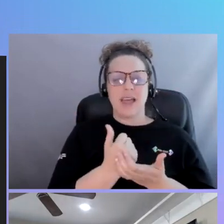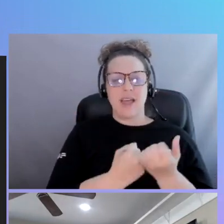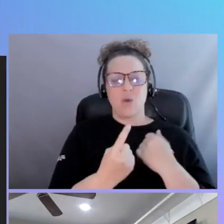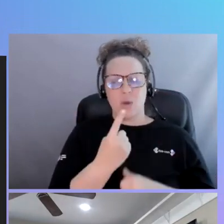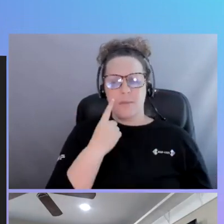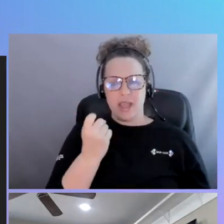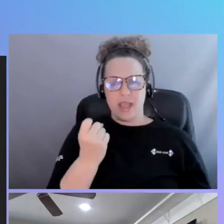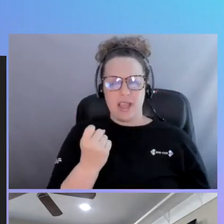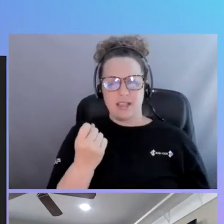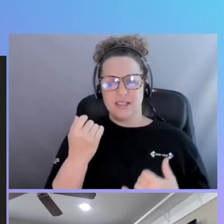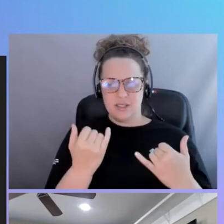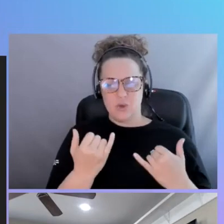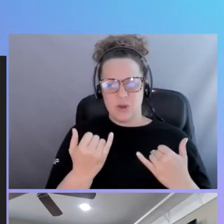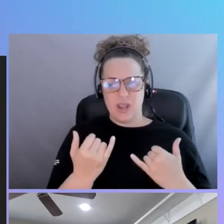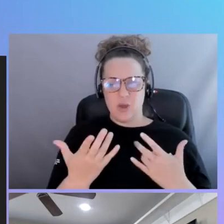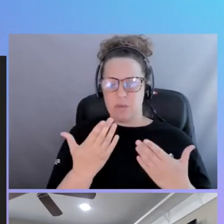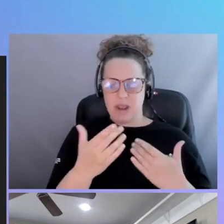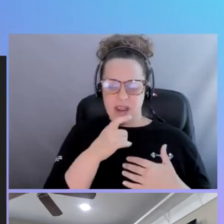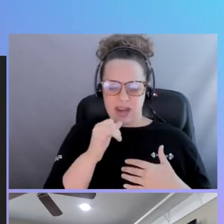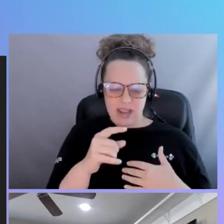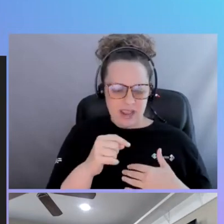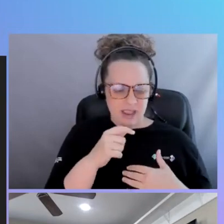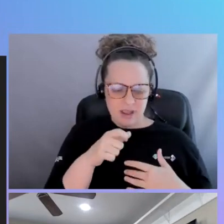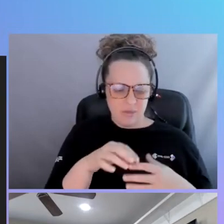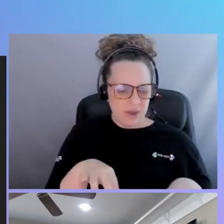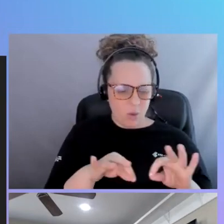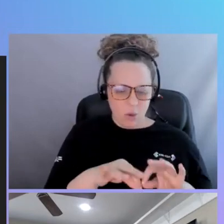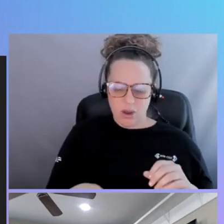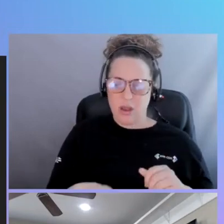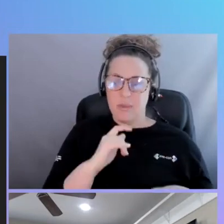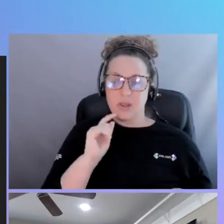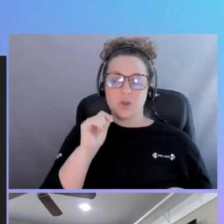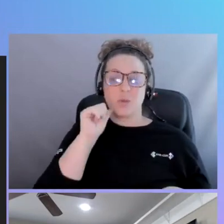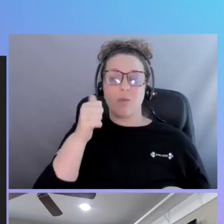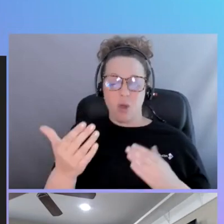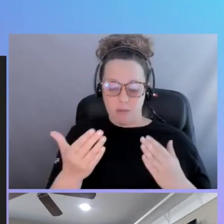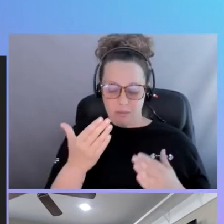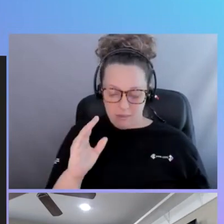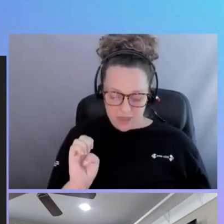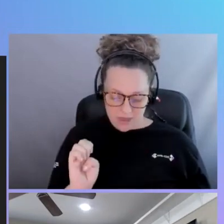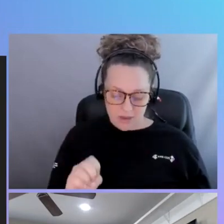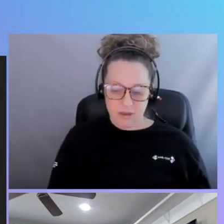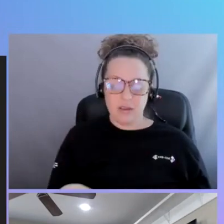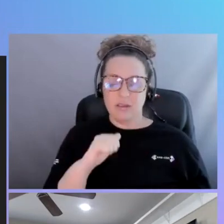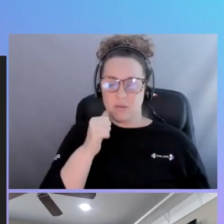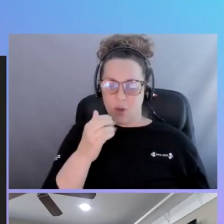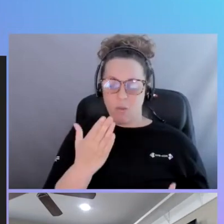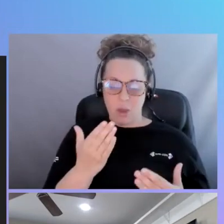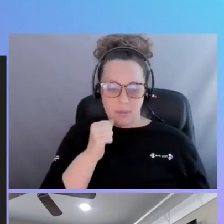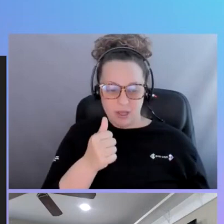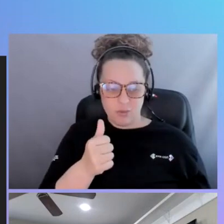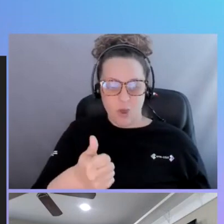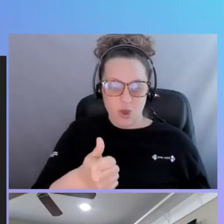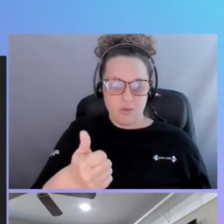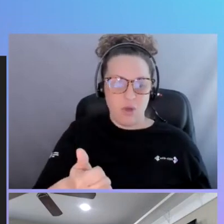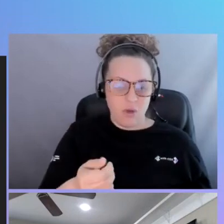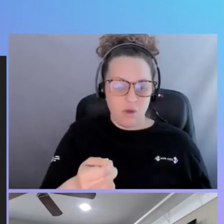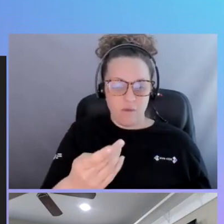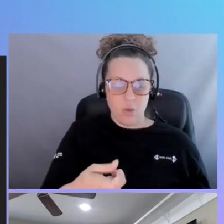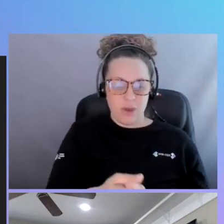today you may not need it. It may not be important, but tomorrow it may be that tomorrow may be tomorrow, or maybe a few